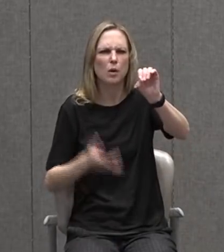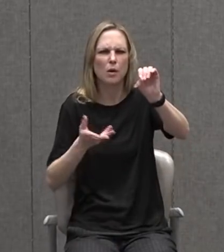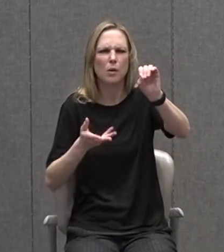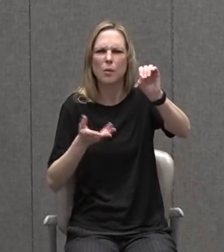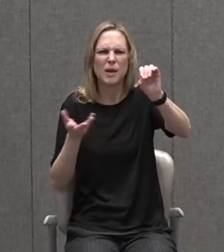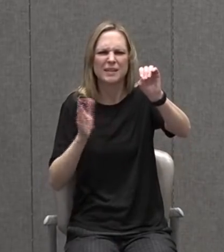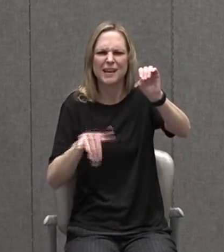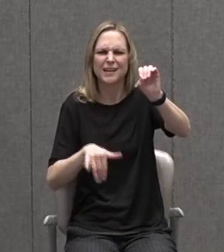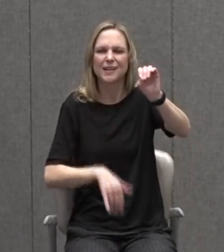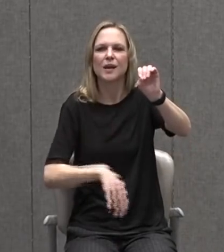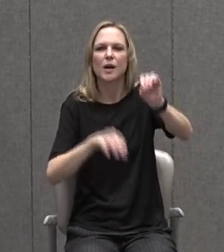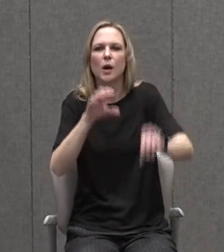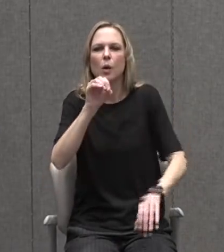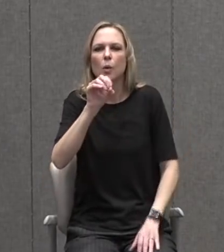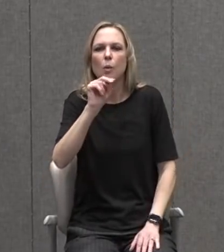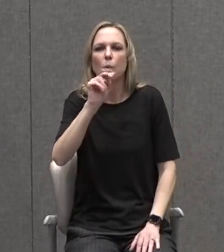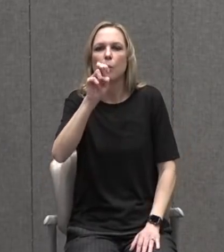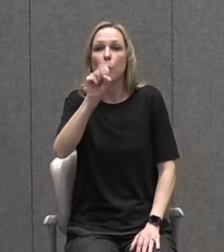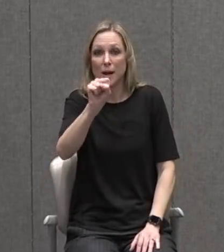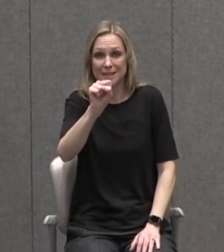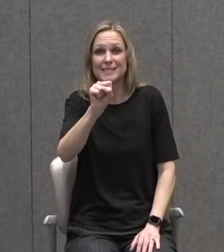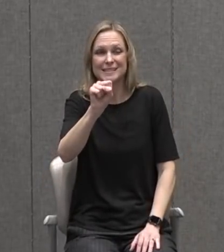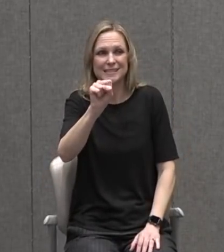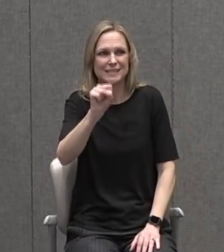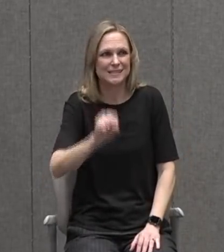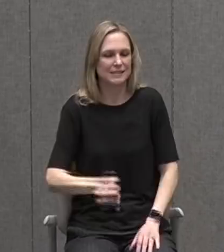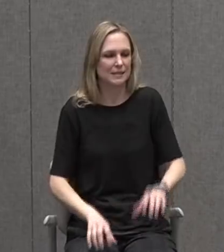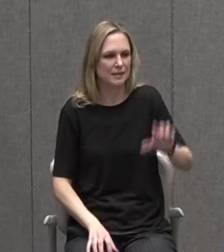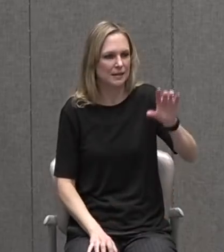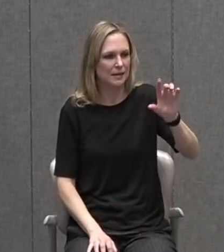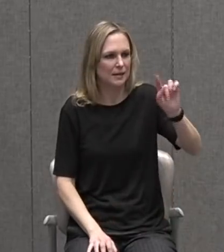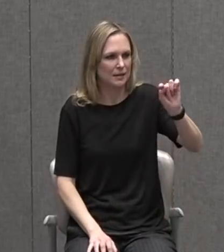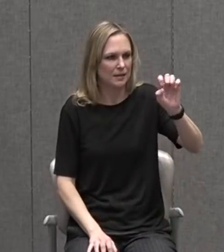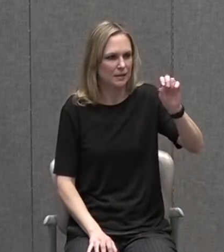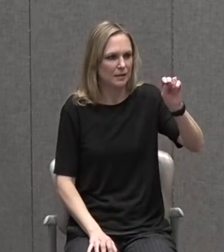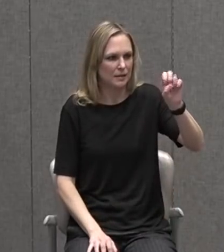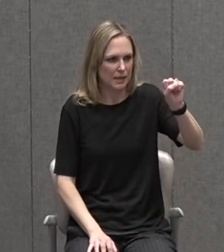Ones, absolutely correct. So we'll have our 10s, our ones,